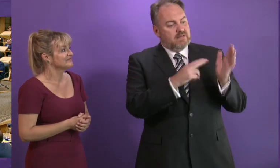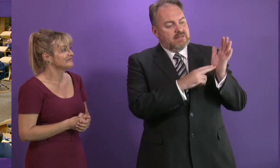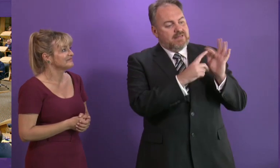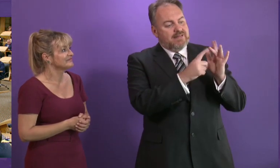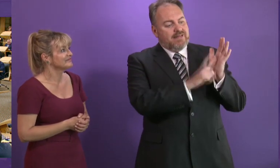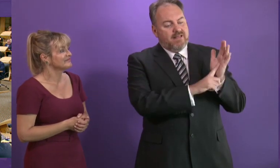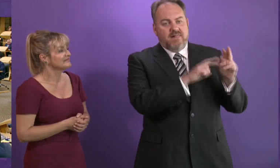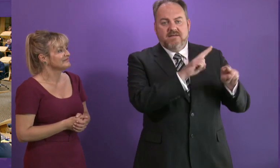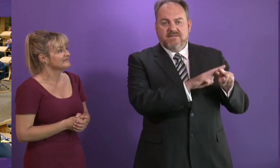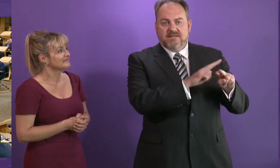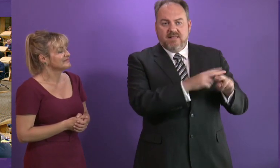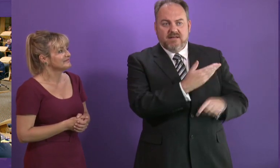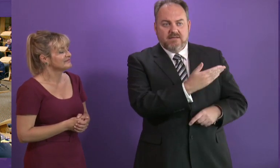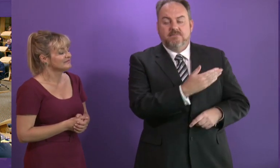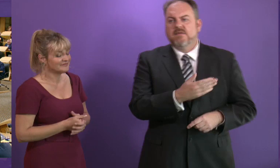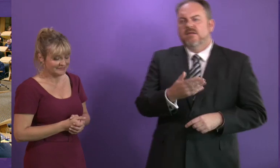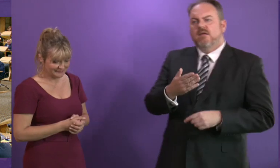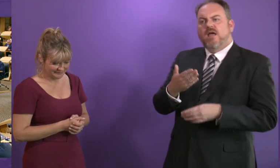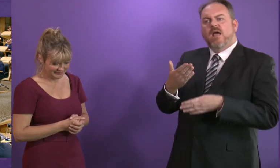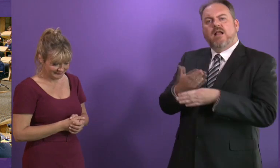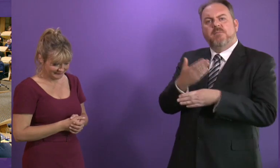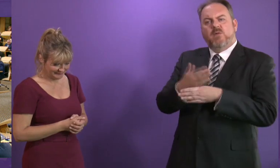When unemployment rates go down, it is because of Derek Mackay’s genius; when they rise,